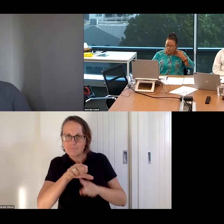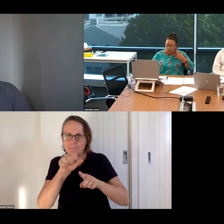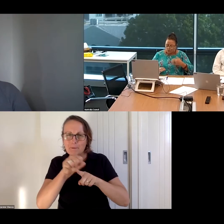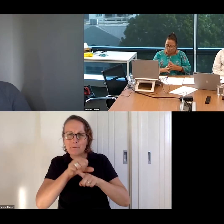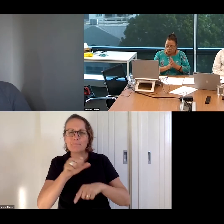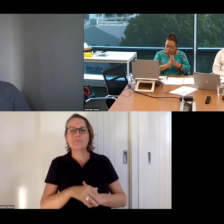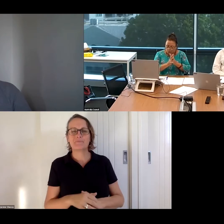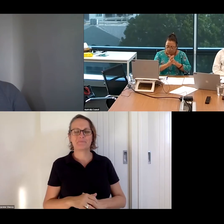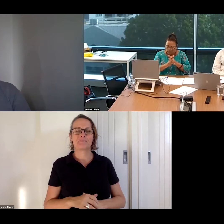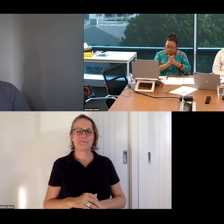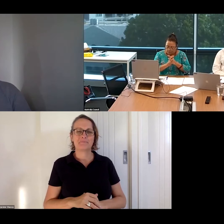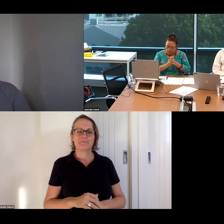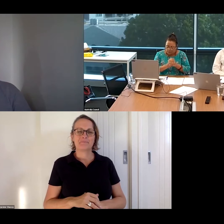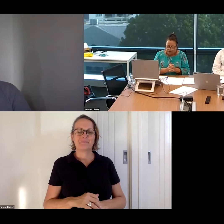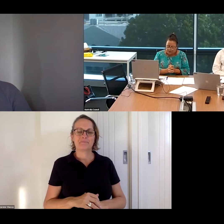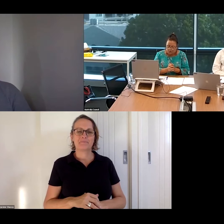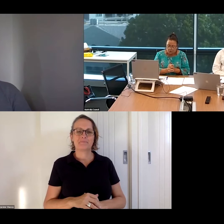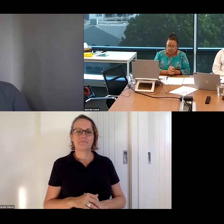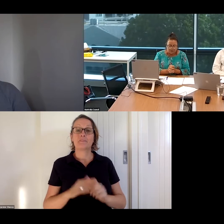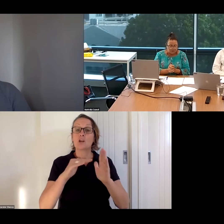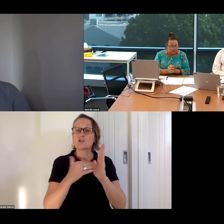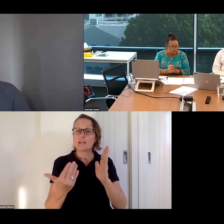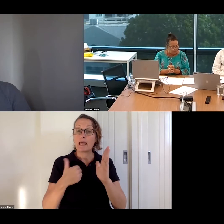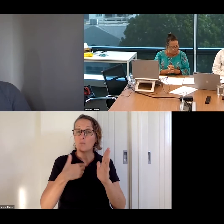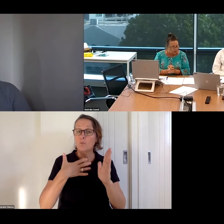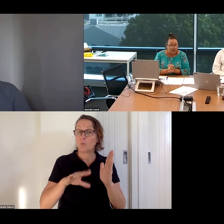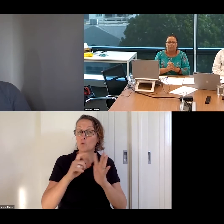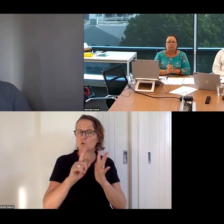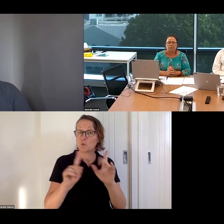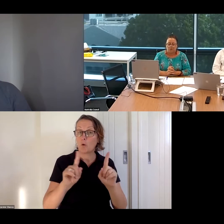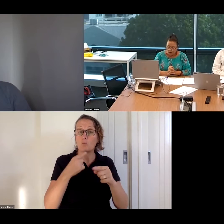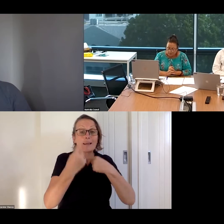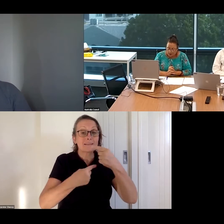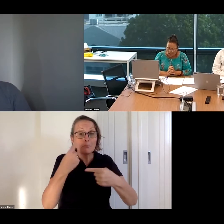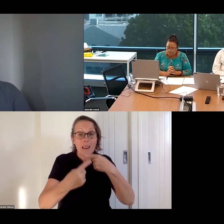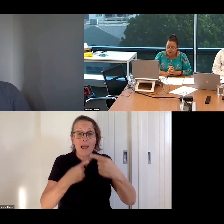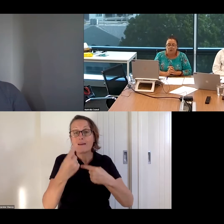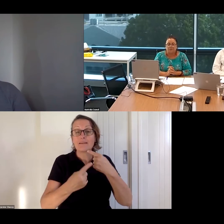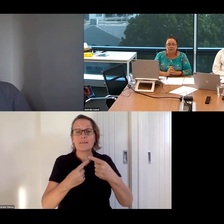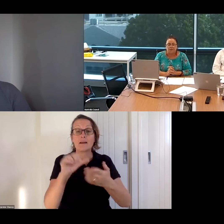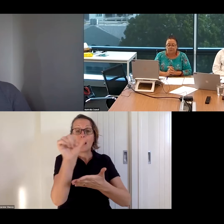So what we'd like to do is just chat through arts projects for individuals